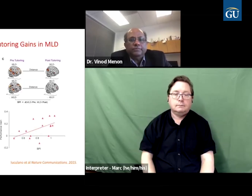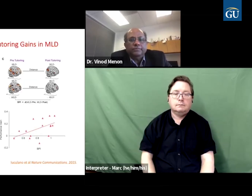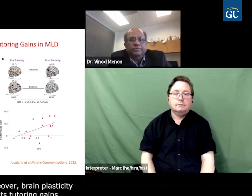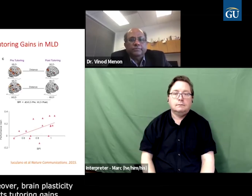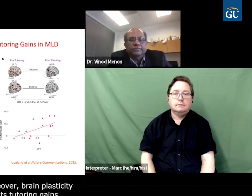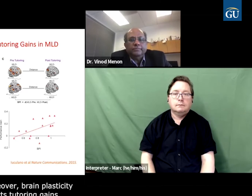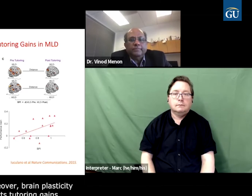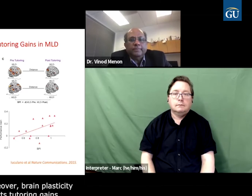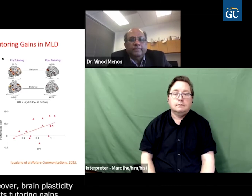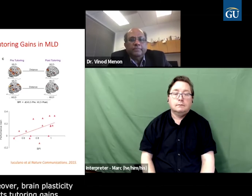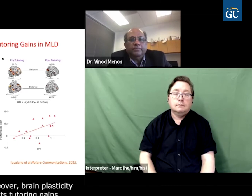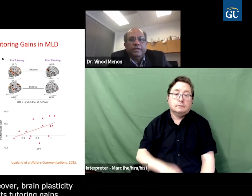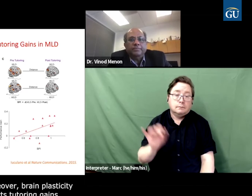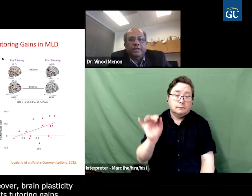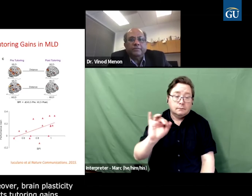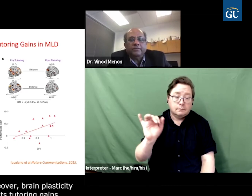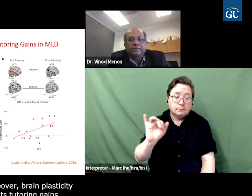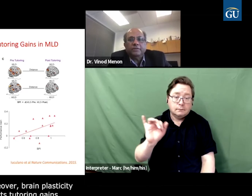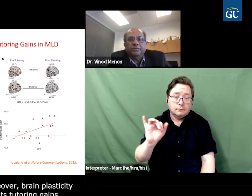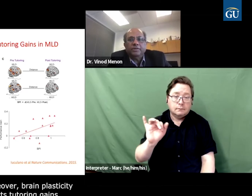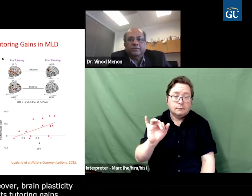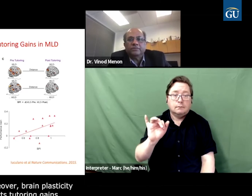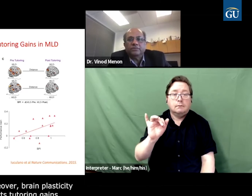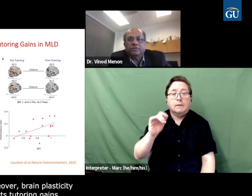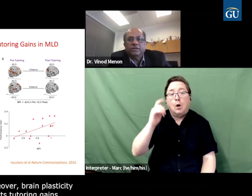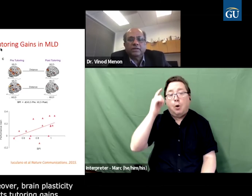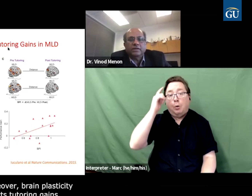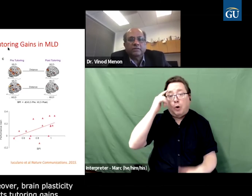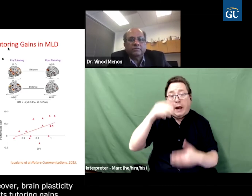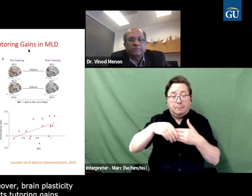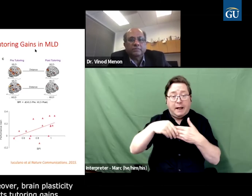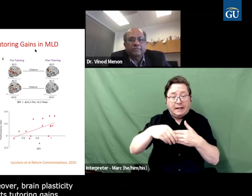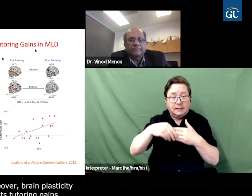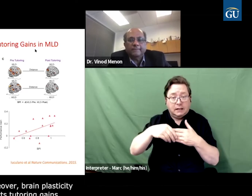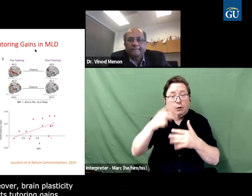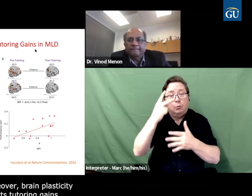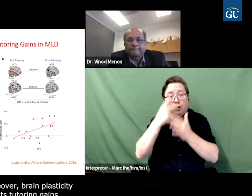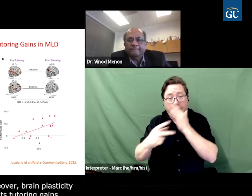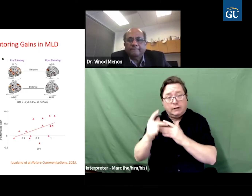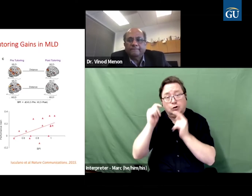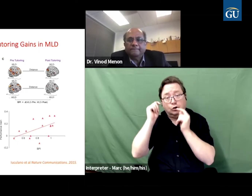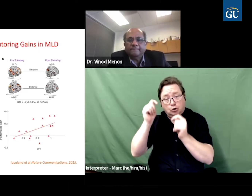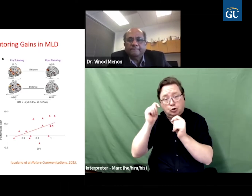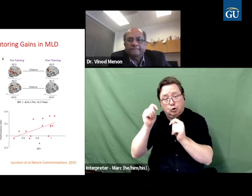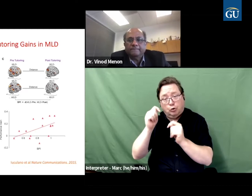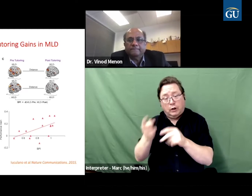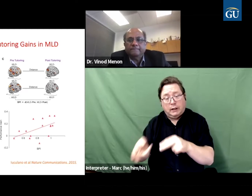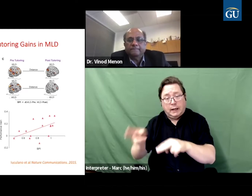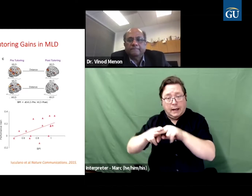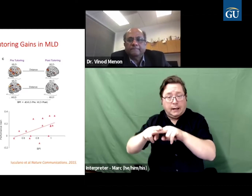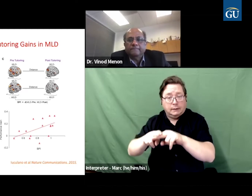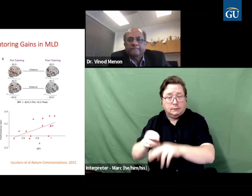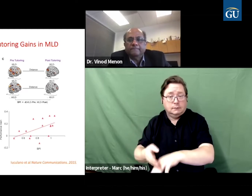and moreover brain plasticity predicts tutoring gains